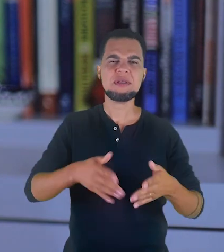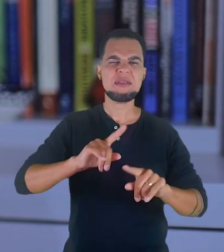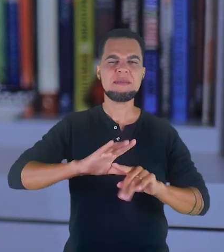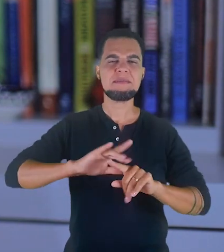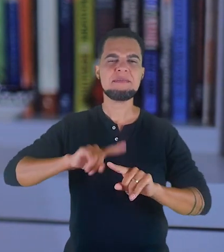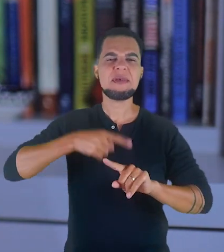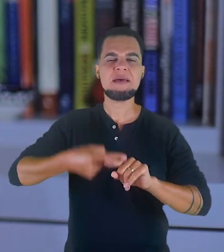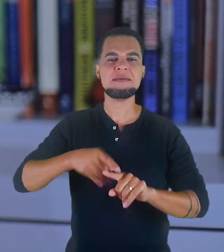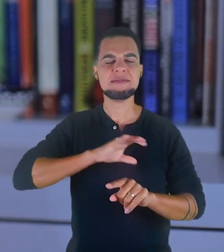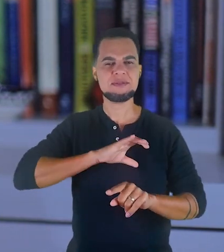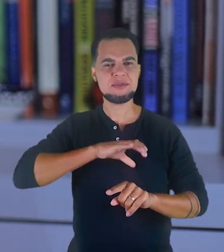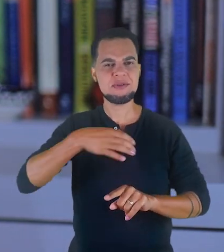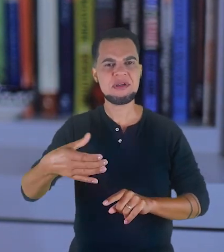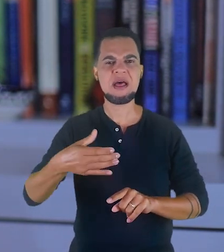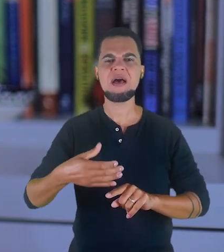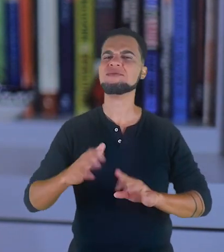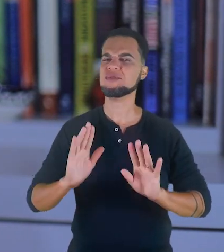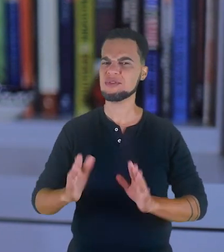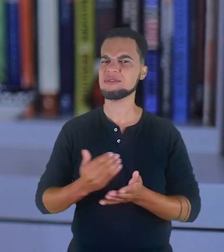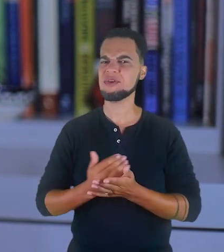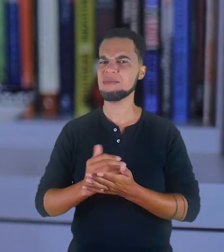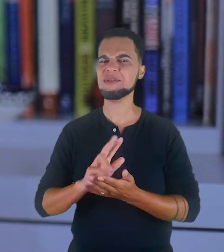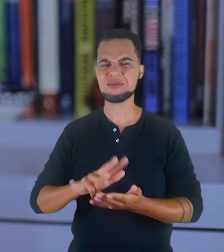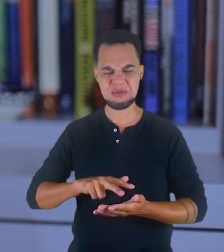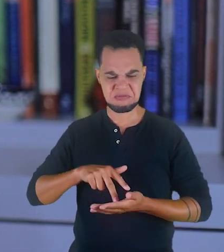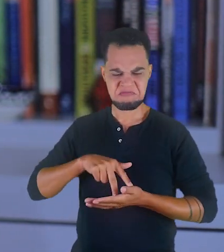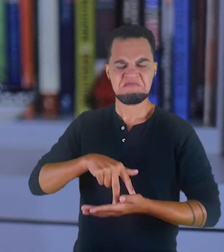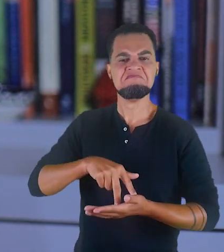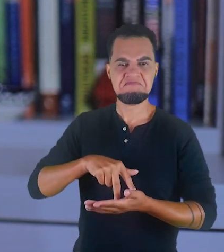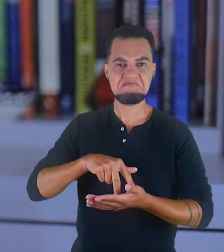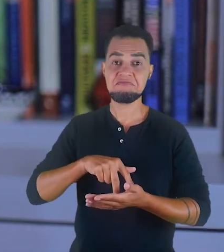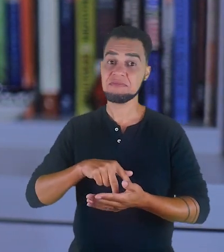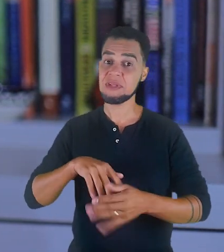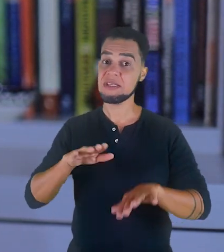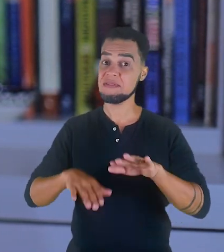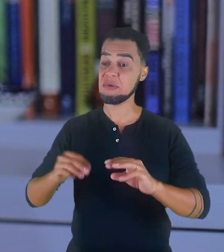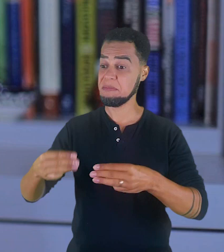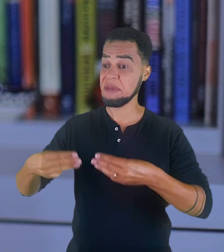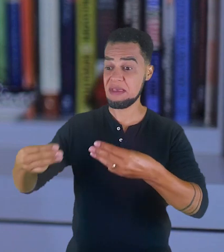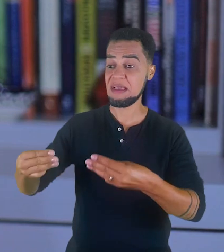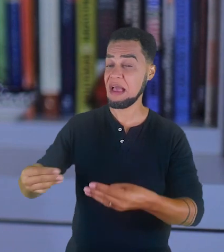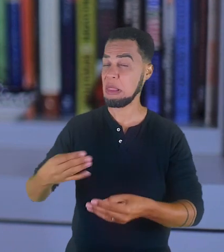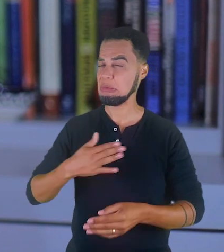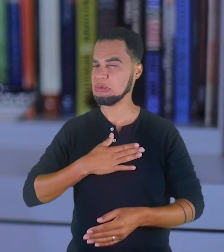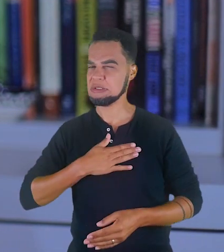It is a government that has already stood up for things that they know that do not directly please the market,